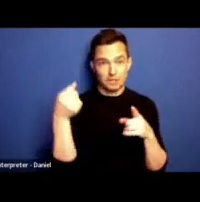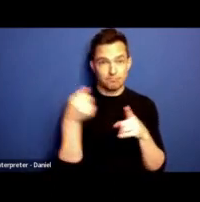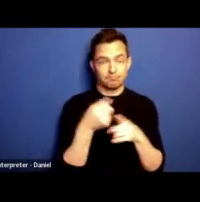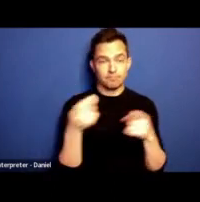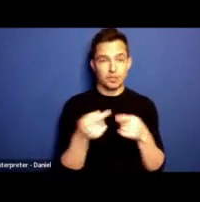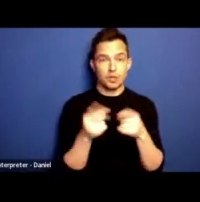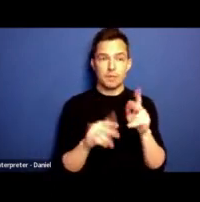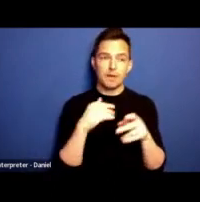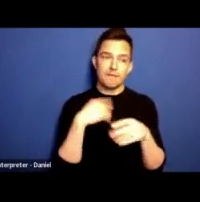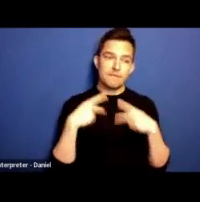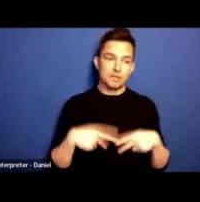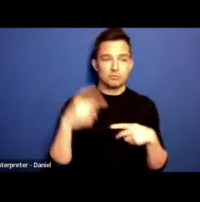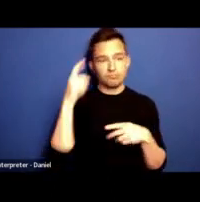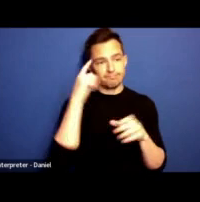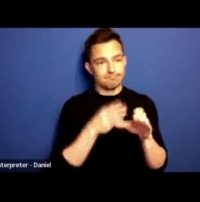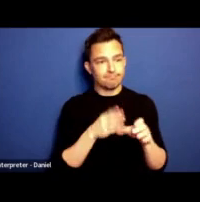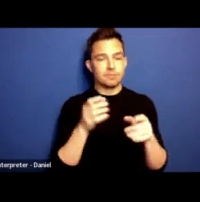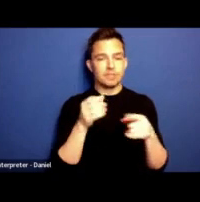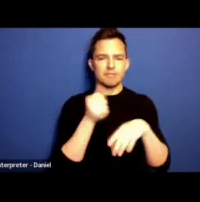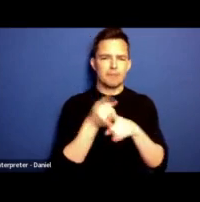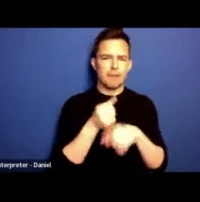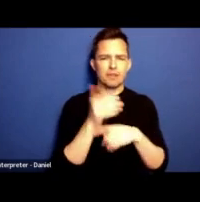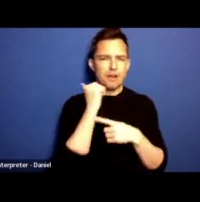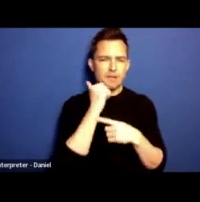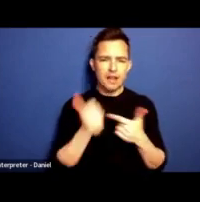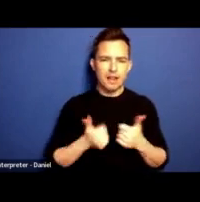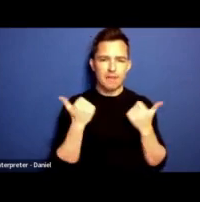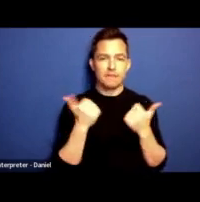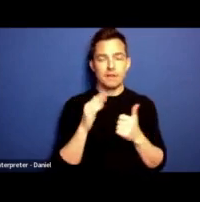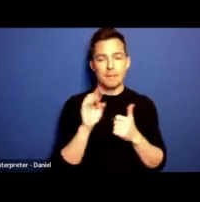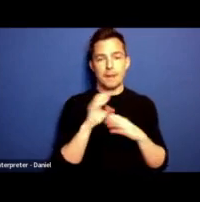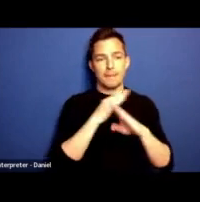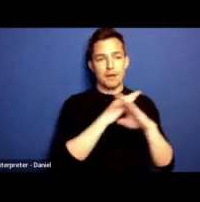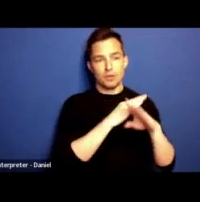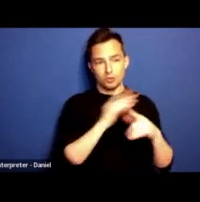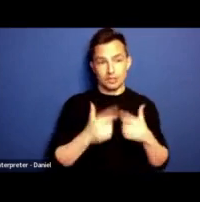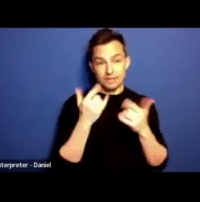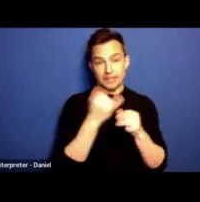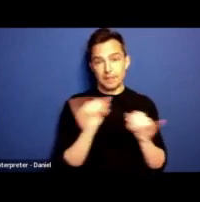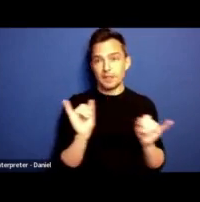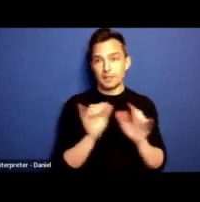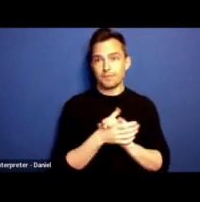psychological challenges that can impact your everyday life and the barriers to living independently. Some of the